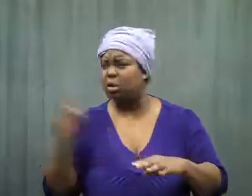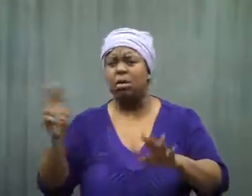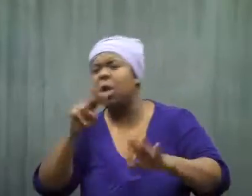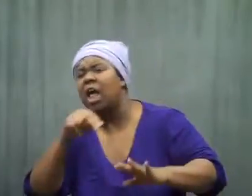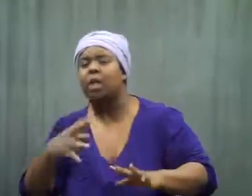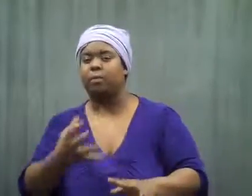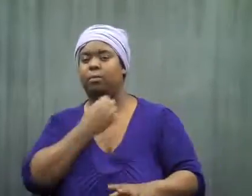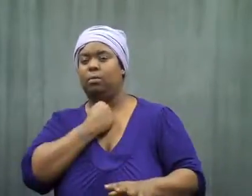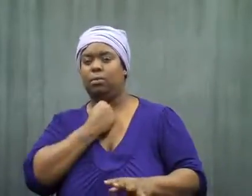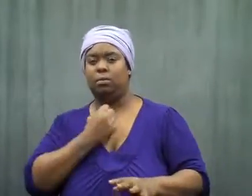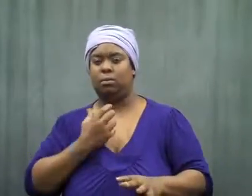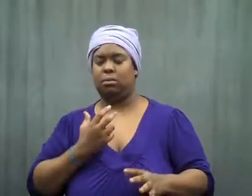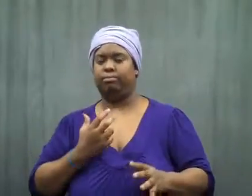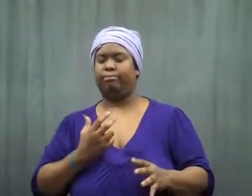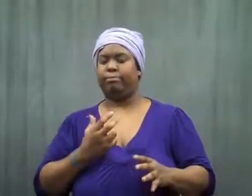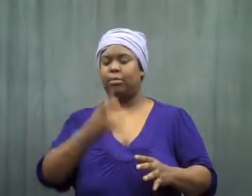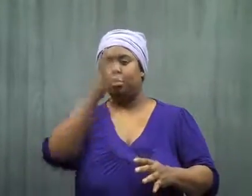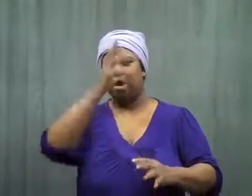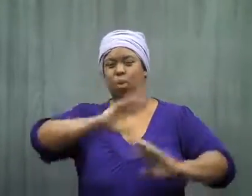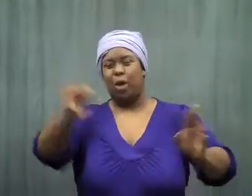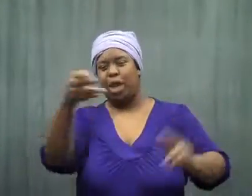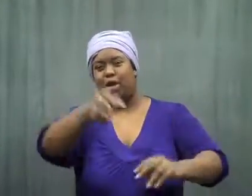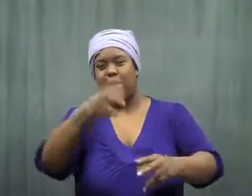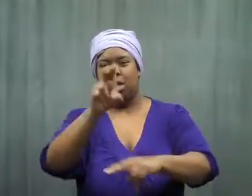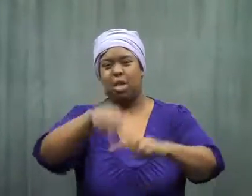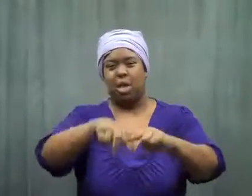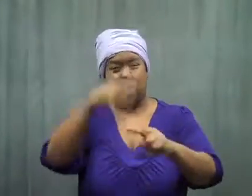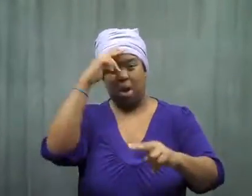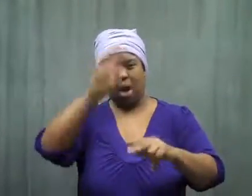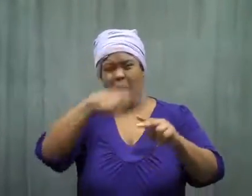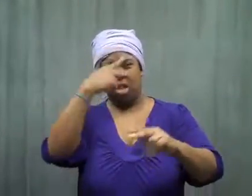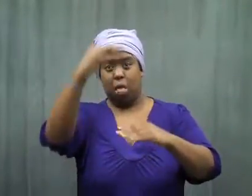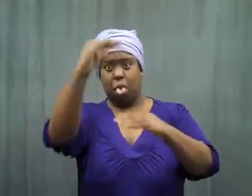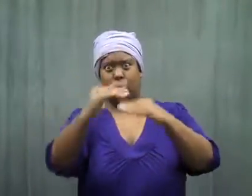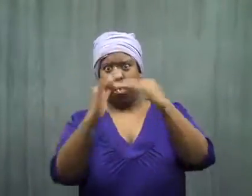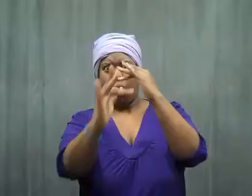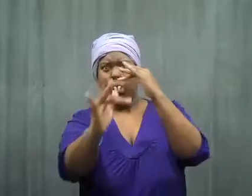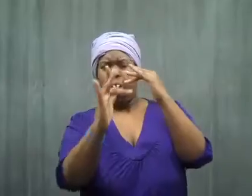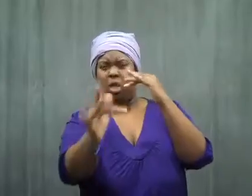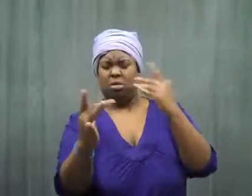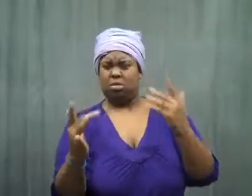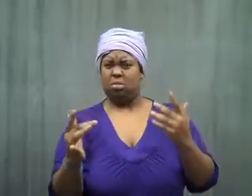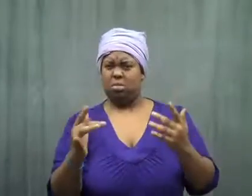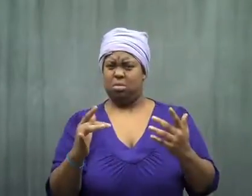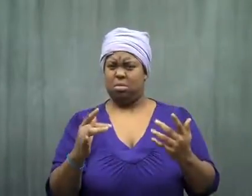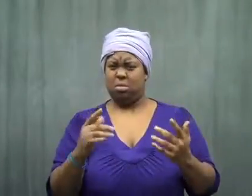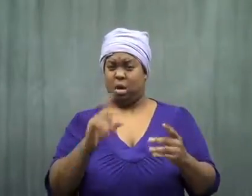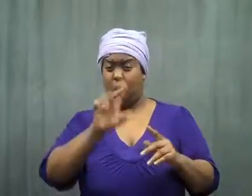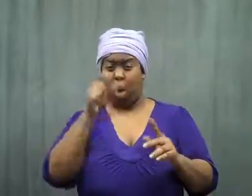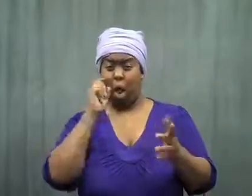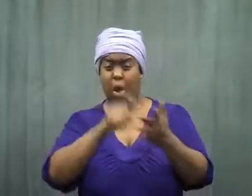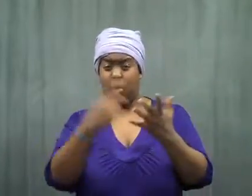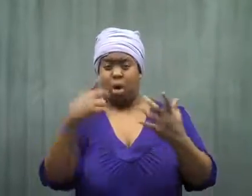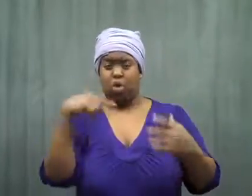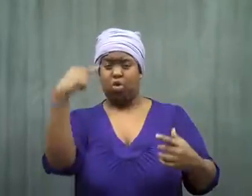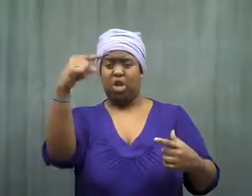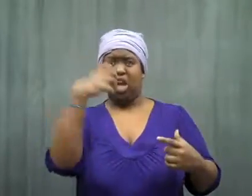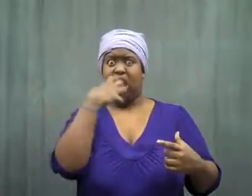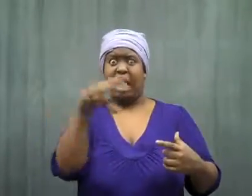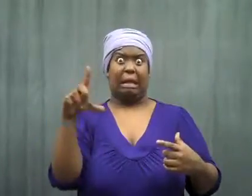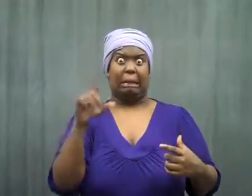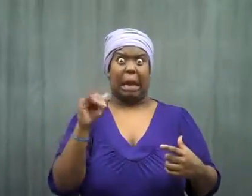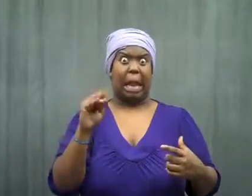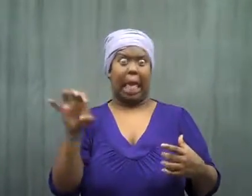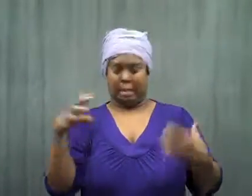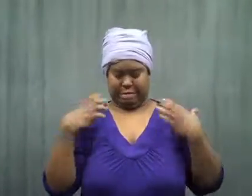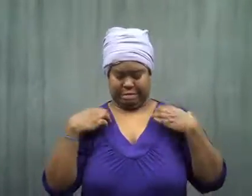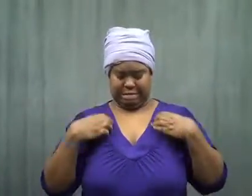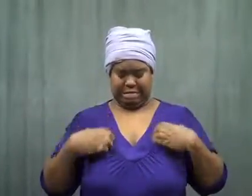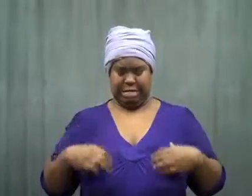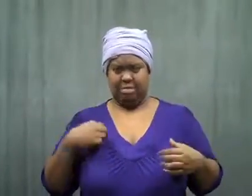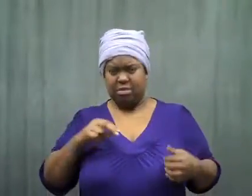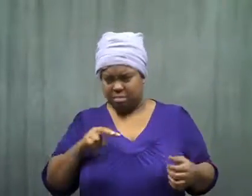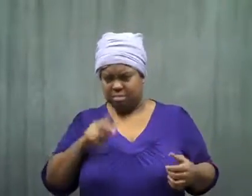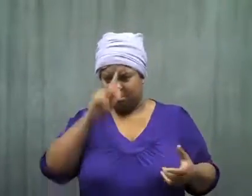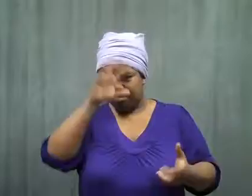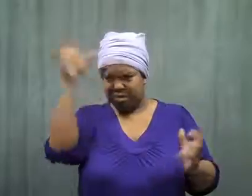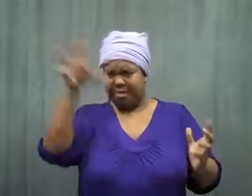We looked closer, and there WAS a driver there, we just couldn't see him over the seat.